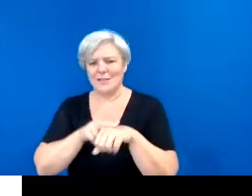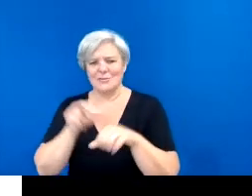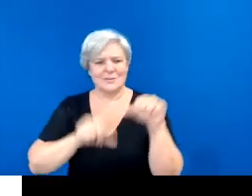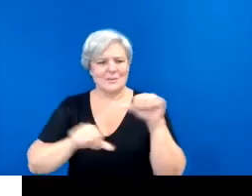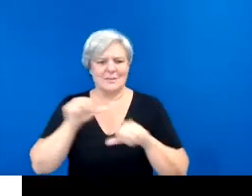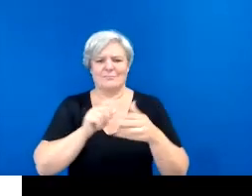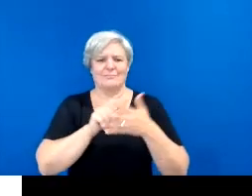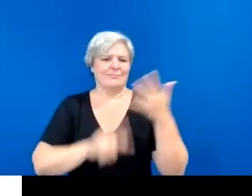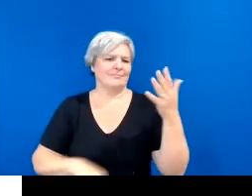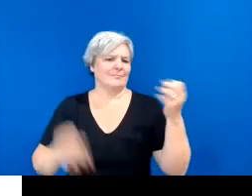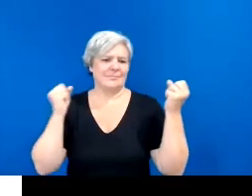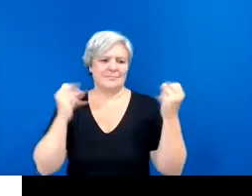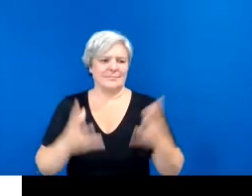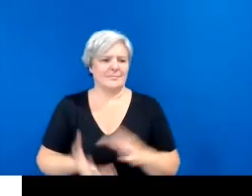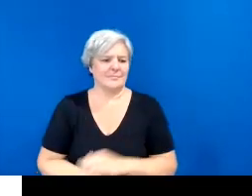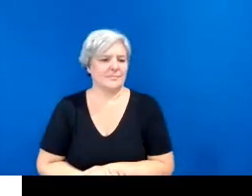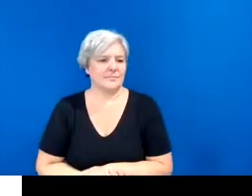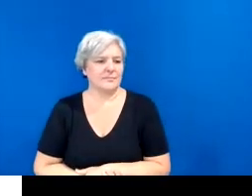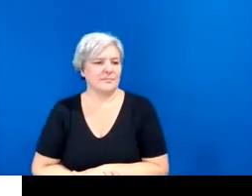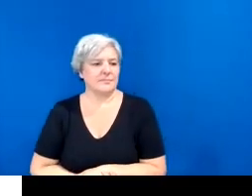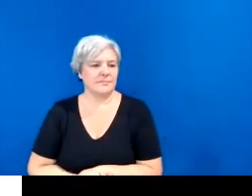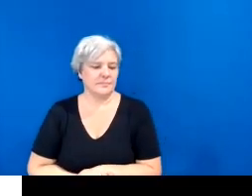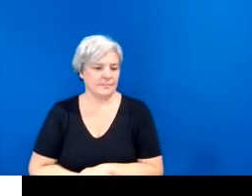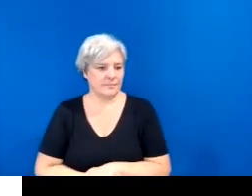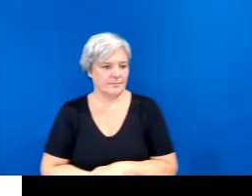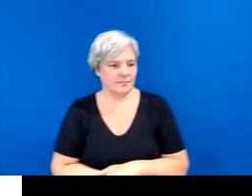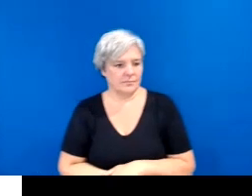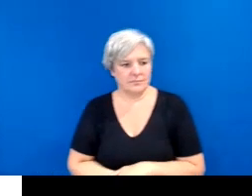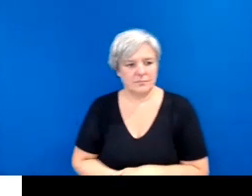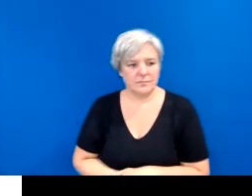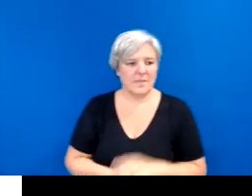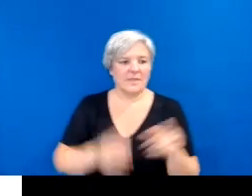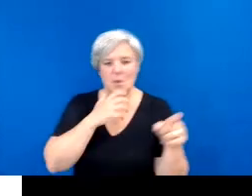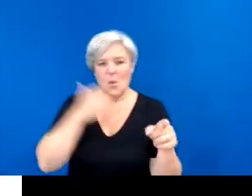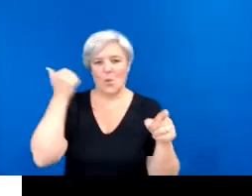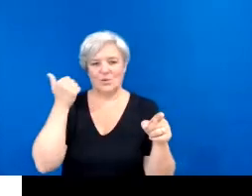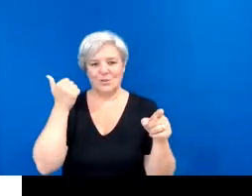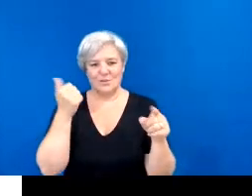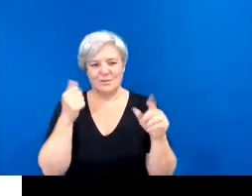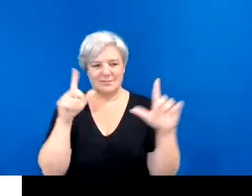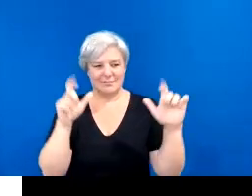Let me see if there's a different page. Okay, Now this is a little older screenshot, but I know there's nine,